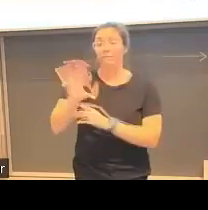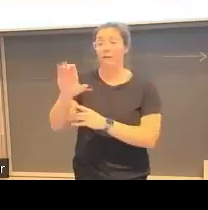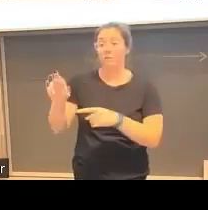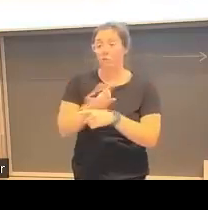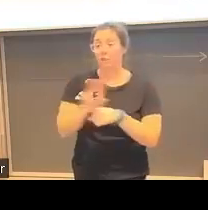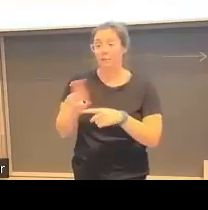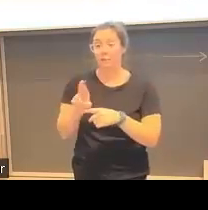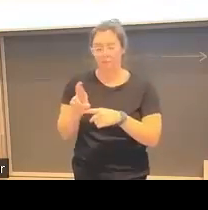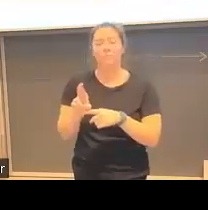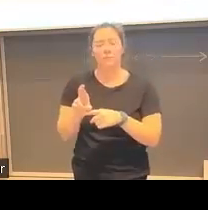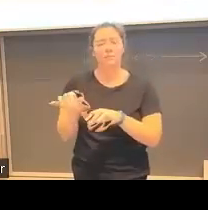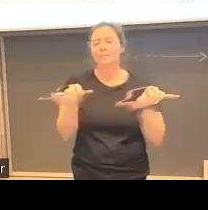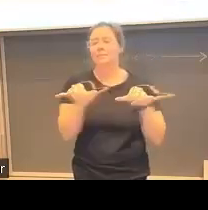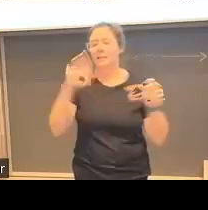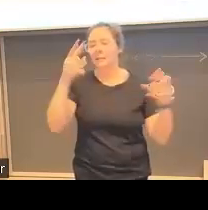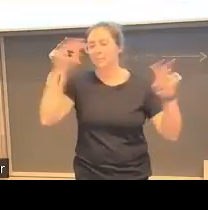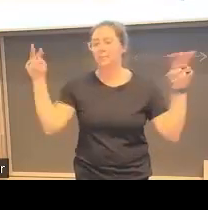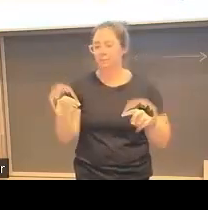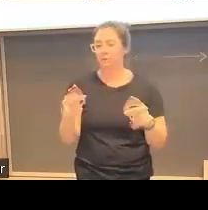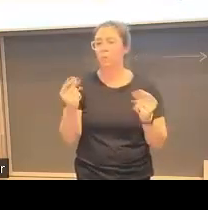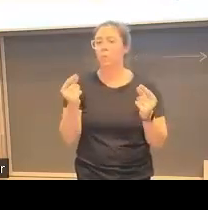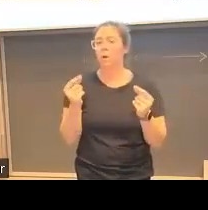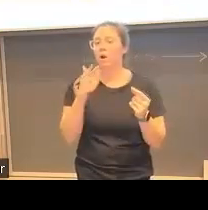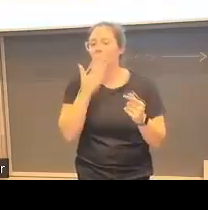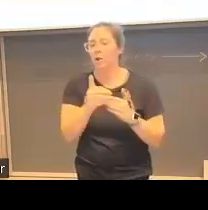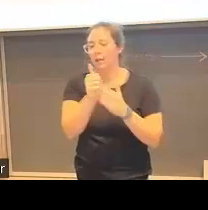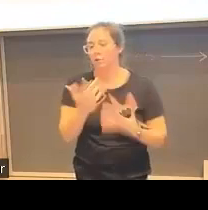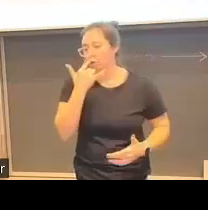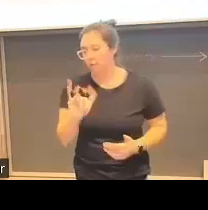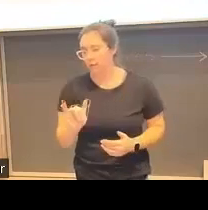approximately similar perceptions of what makes an effective leader one interesting finding is